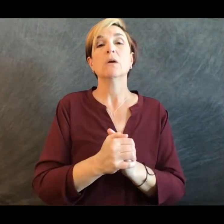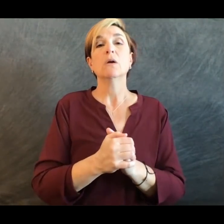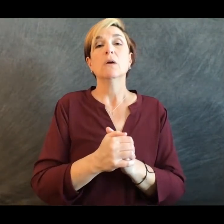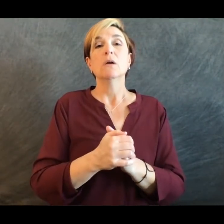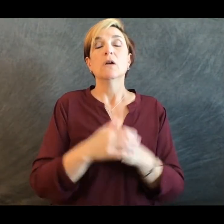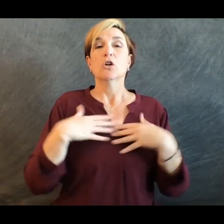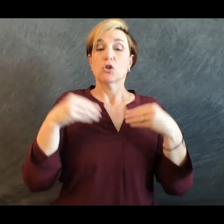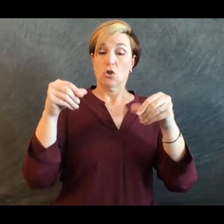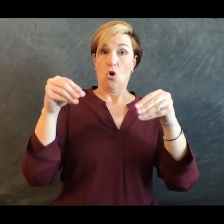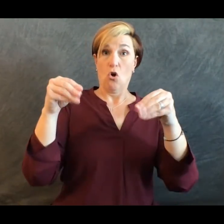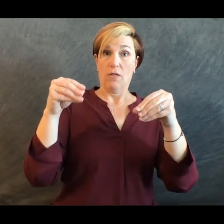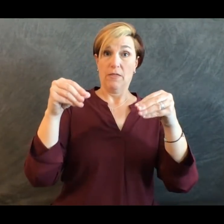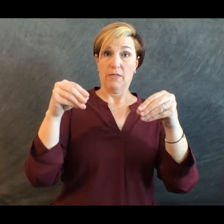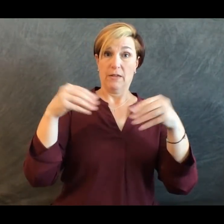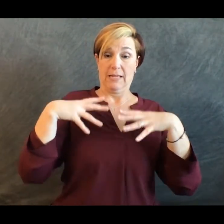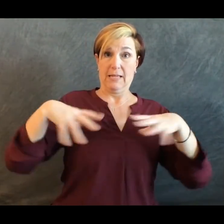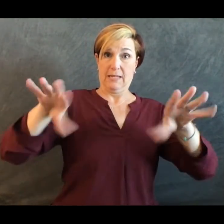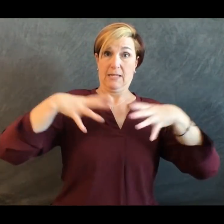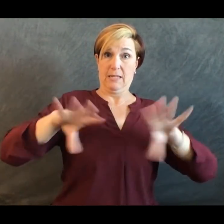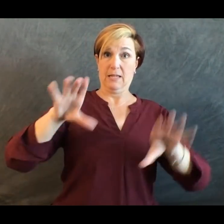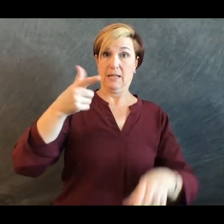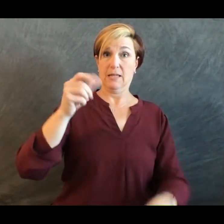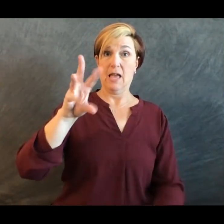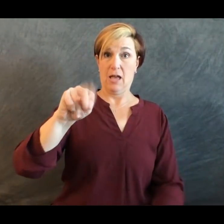another attempt to increase the number of gowns typically it's plastic or other